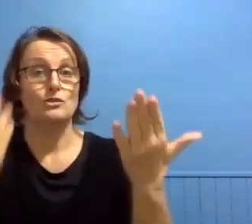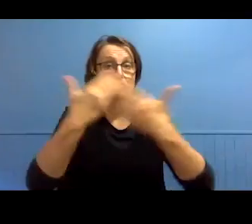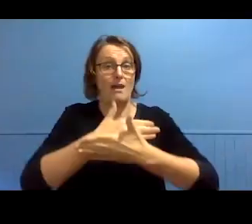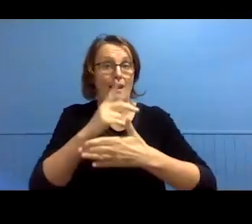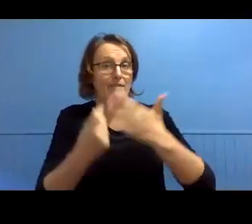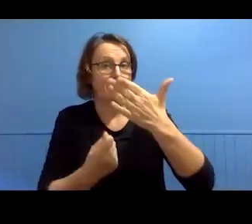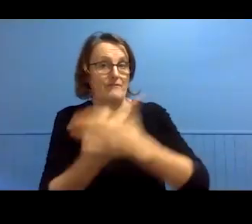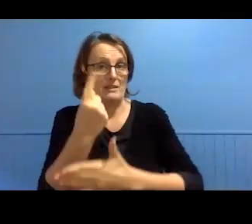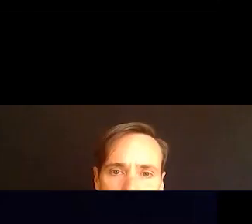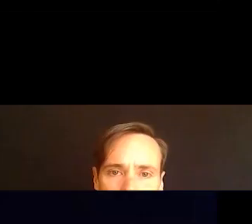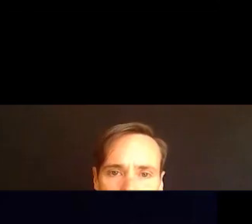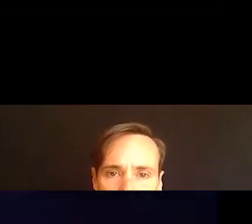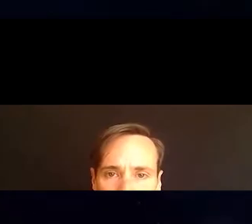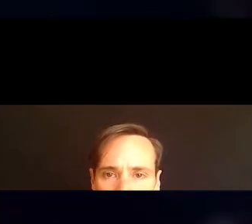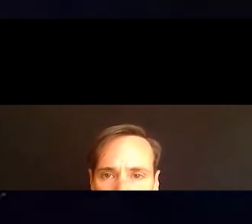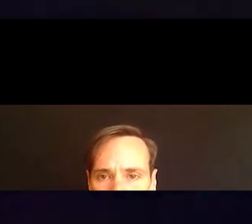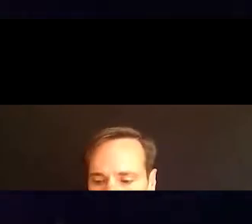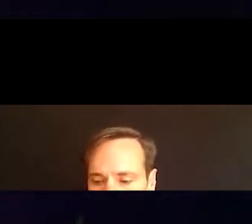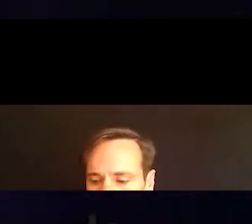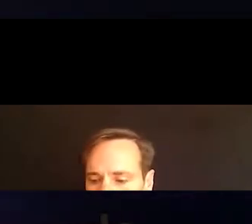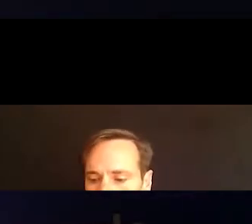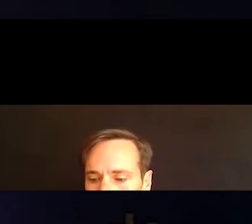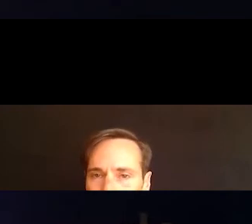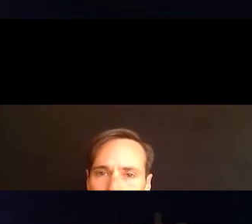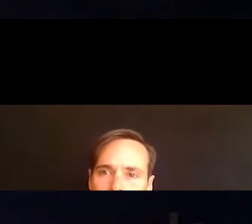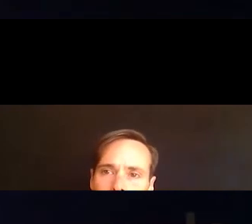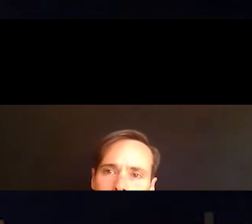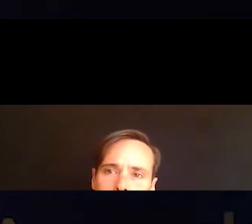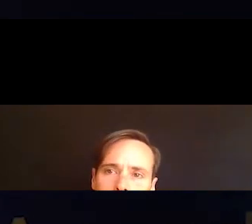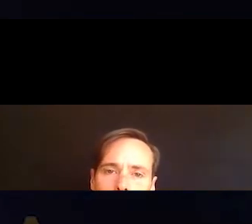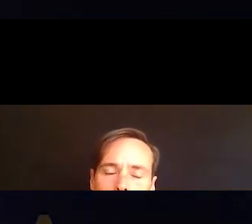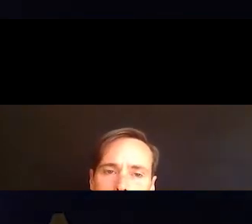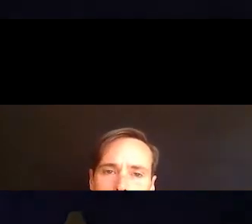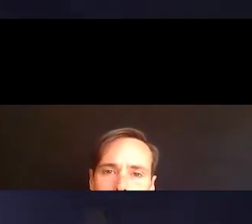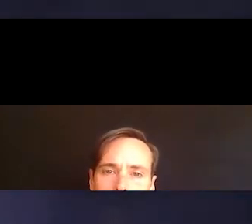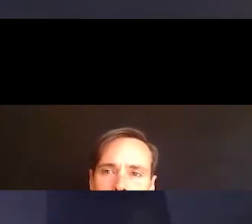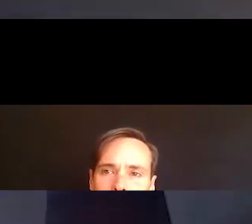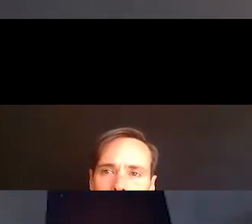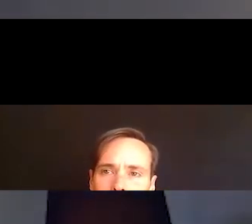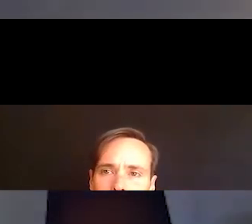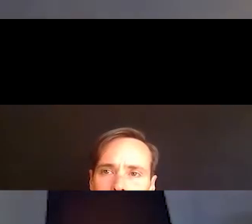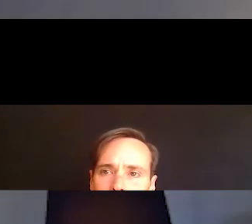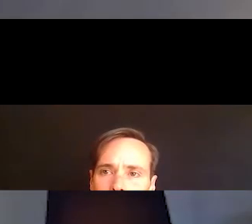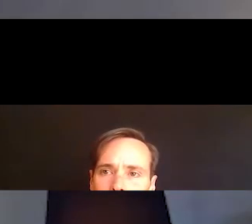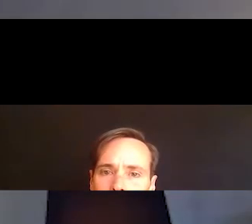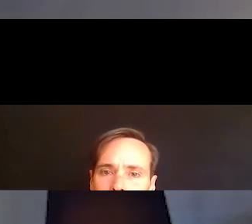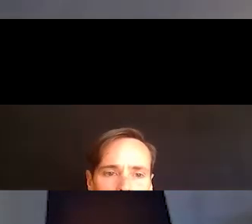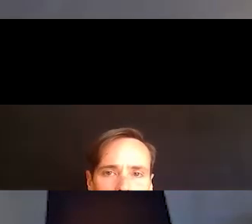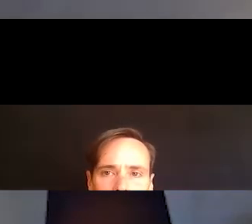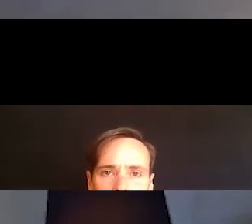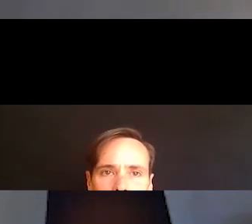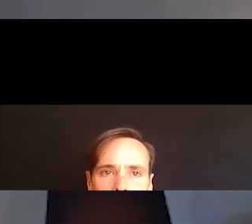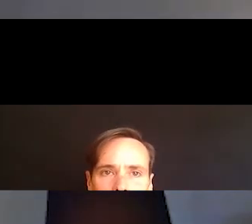Wesley Enoch, thank you so much for joining us today. I believe that